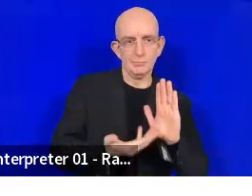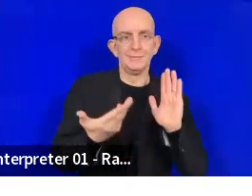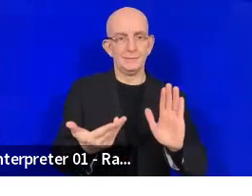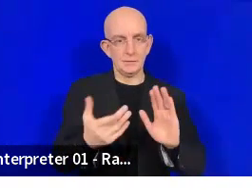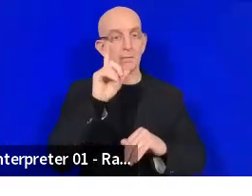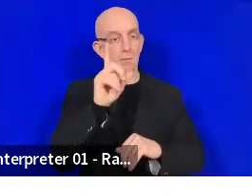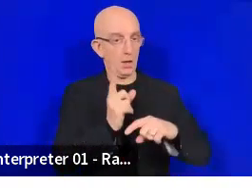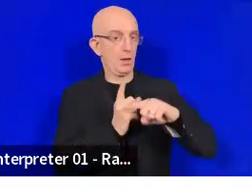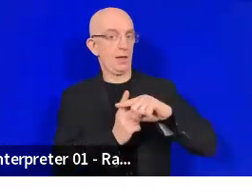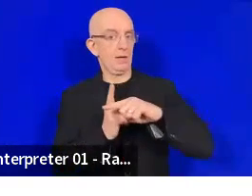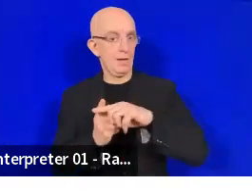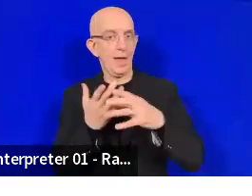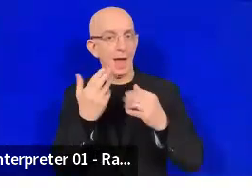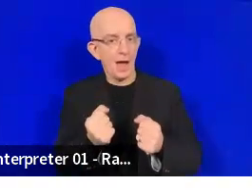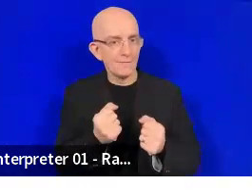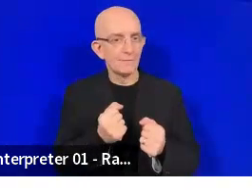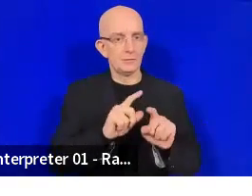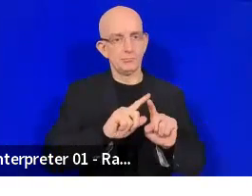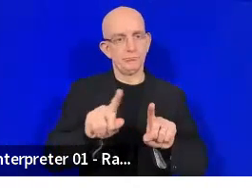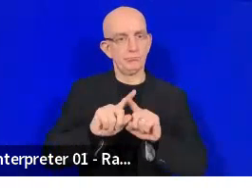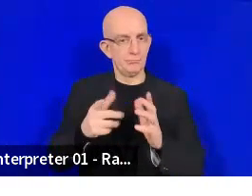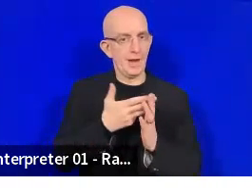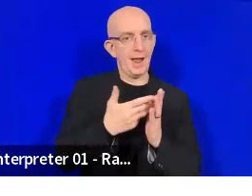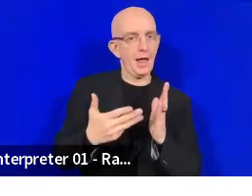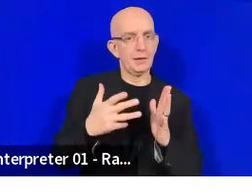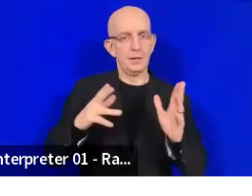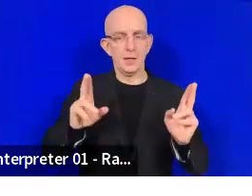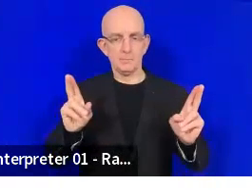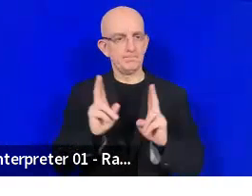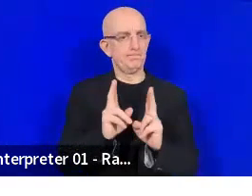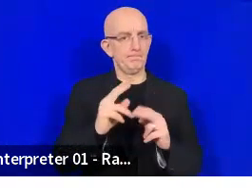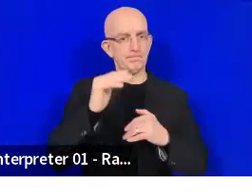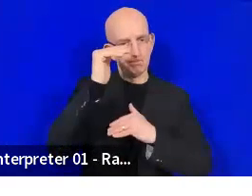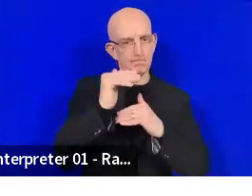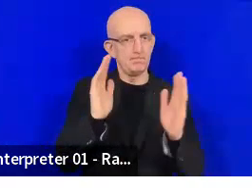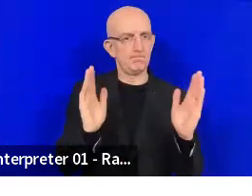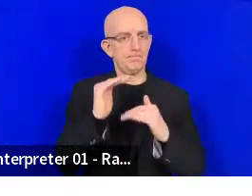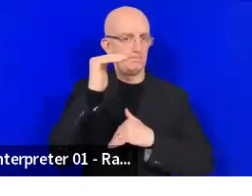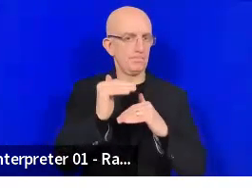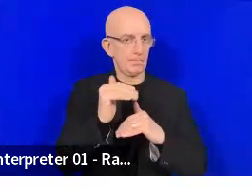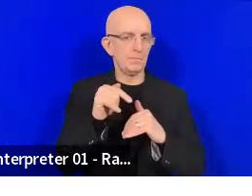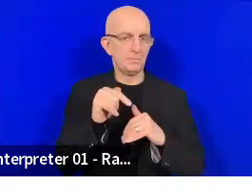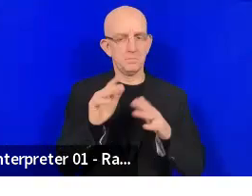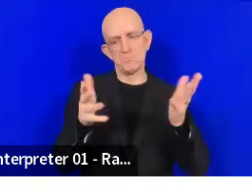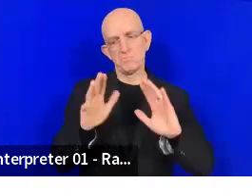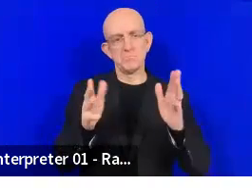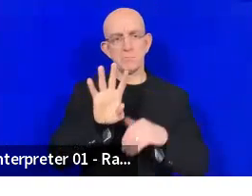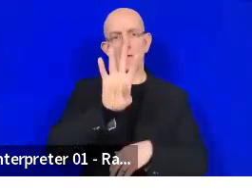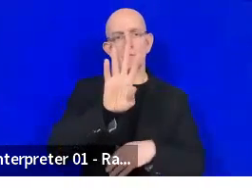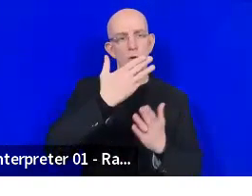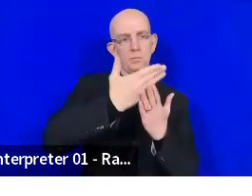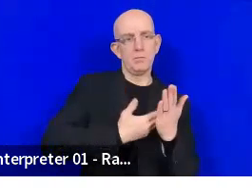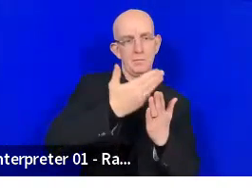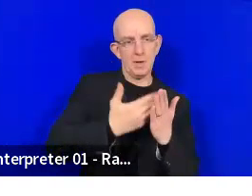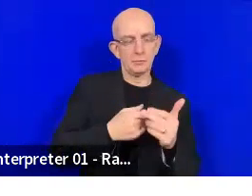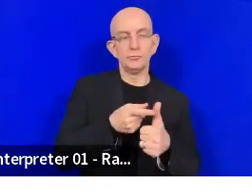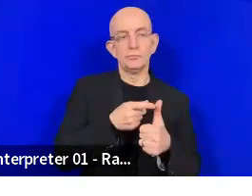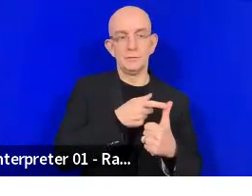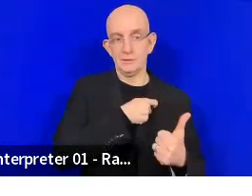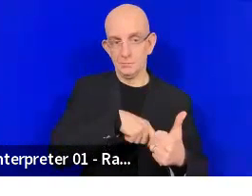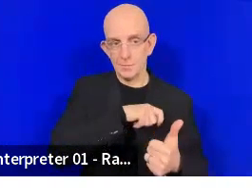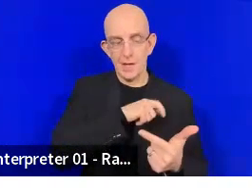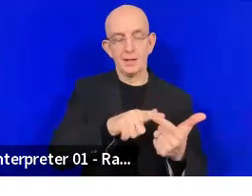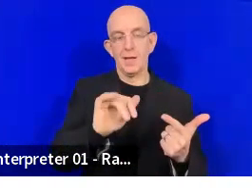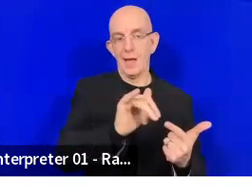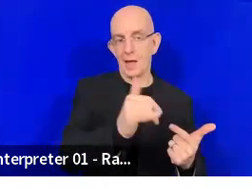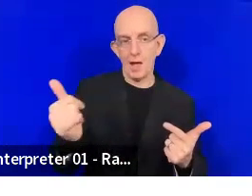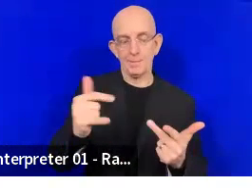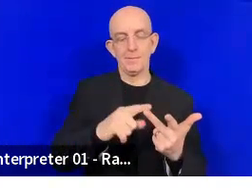about four pages in Spanish, Arabic, Chinese, Russian, addition to French and English, and